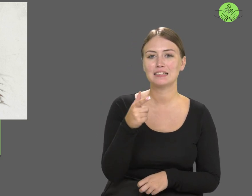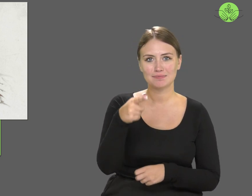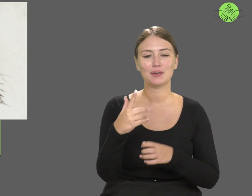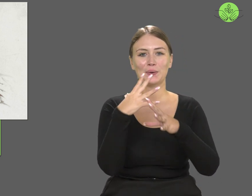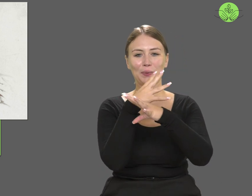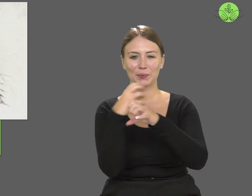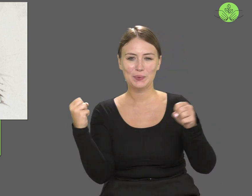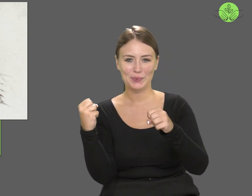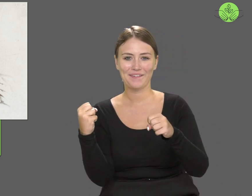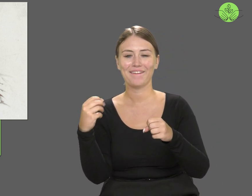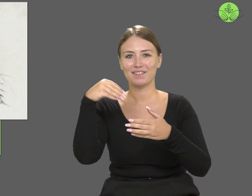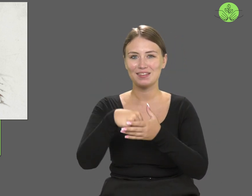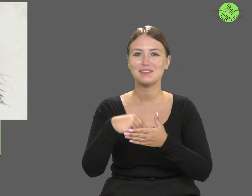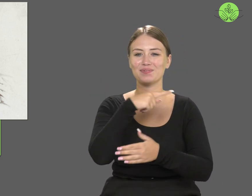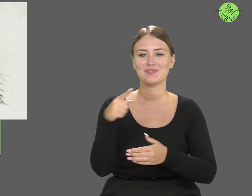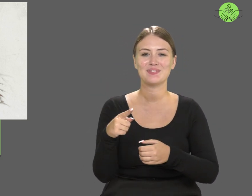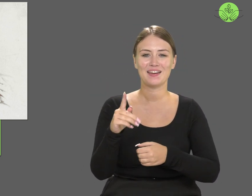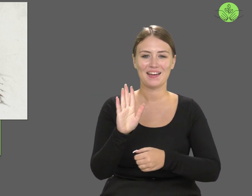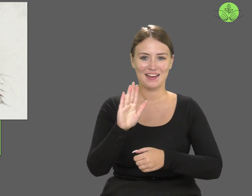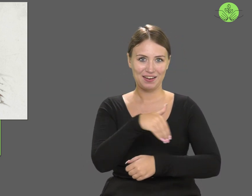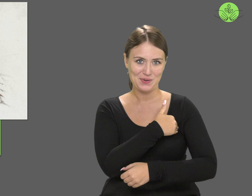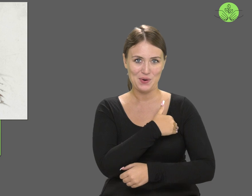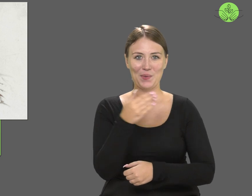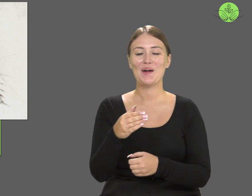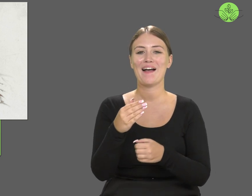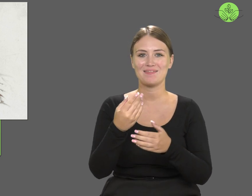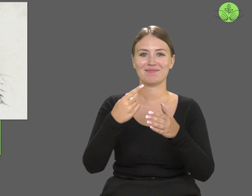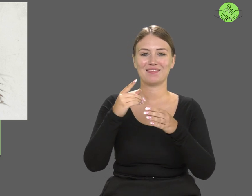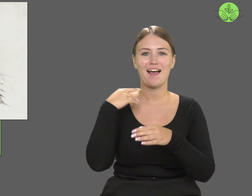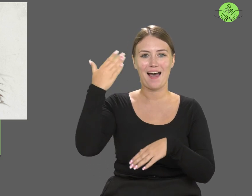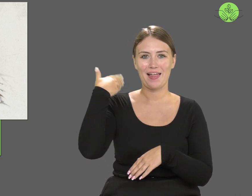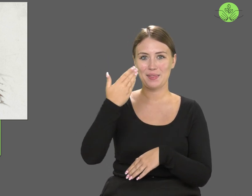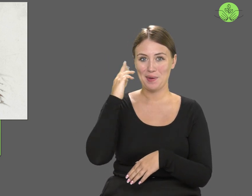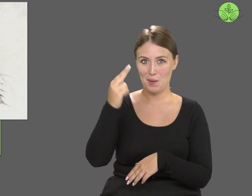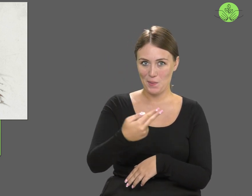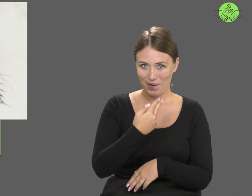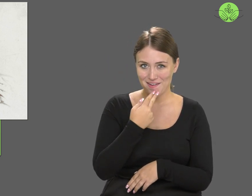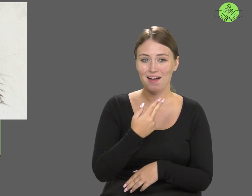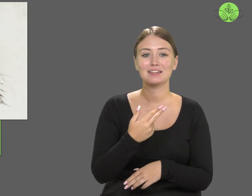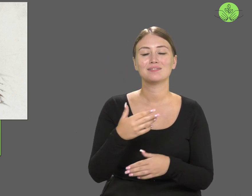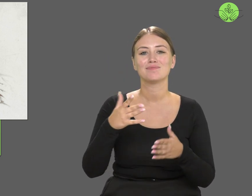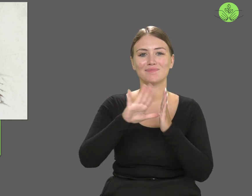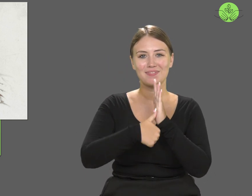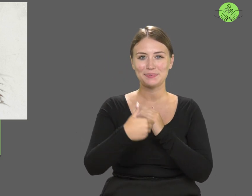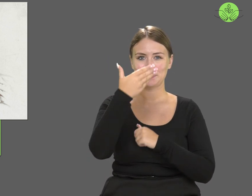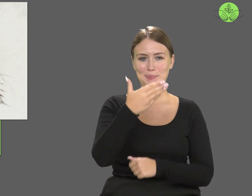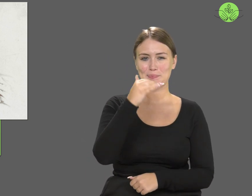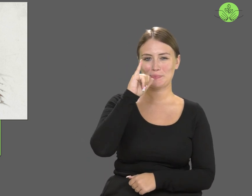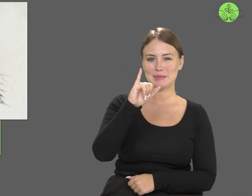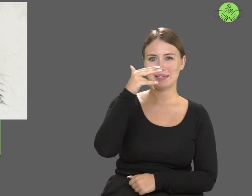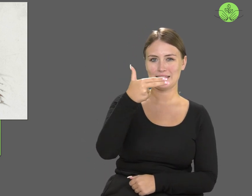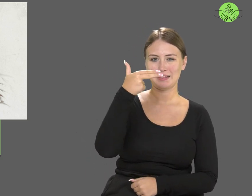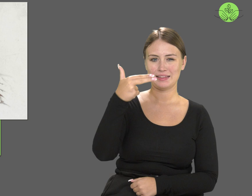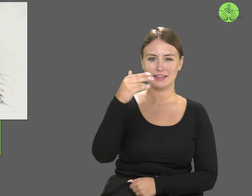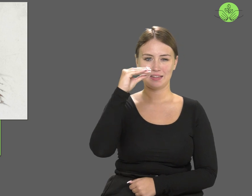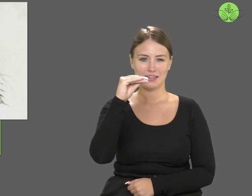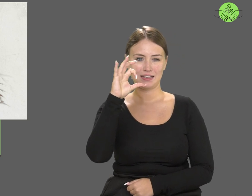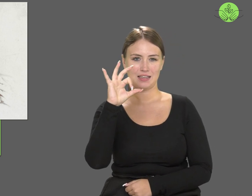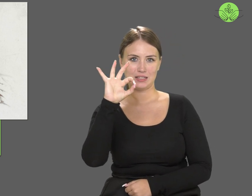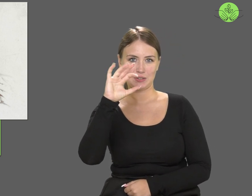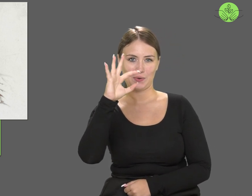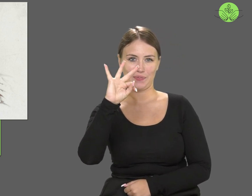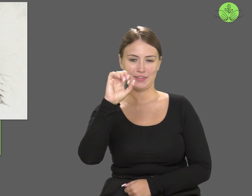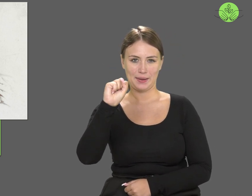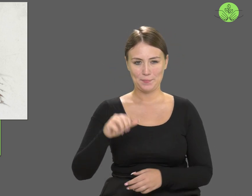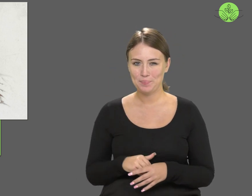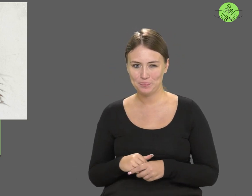to graduate from the Minnesota State Academy for the Deaf.